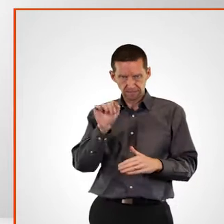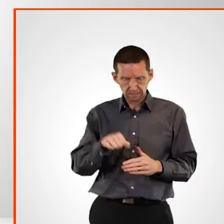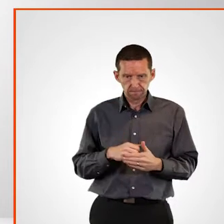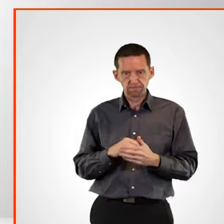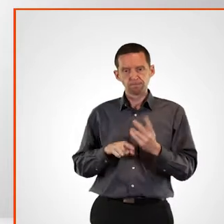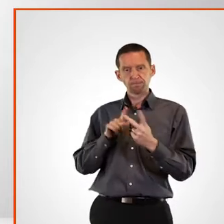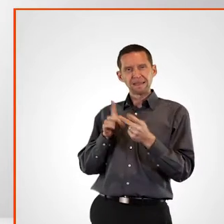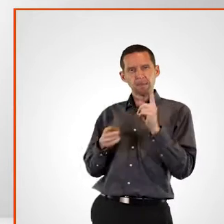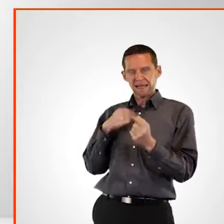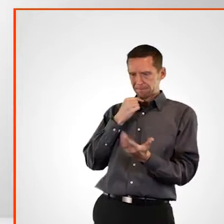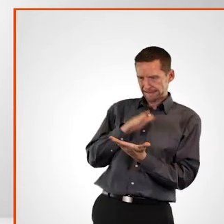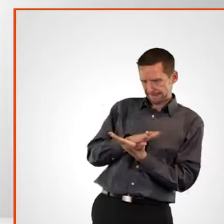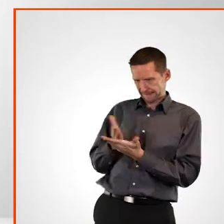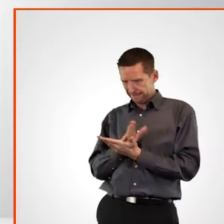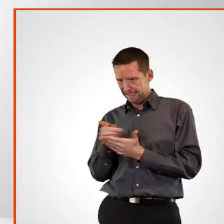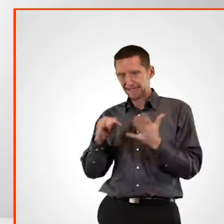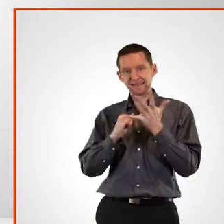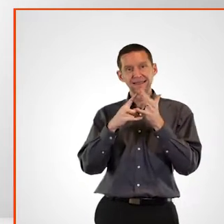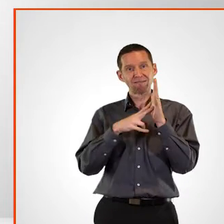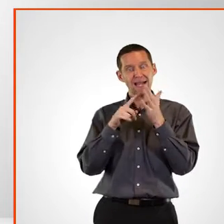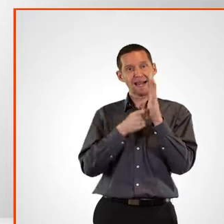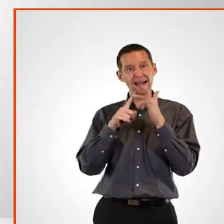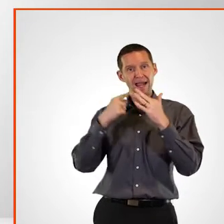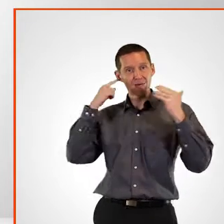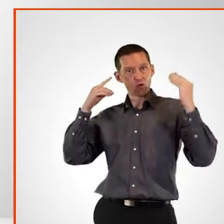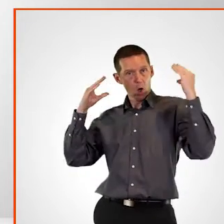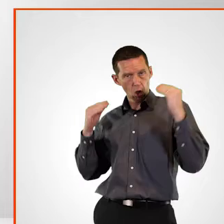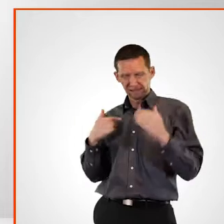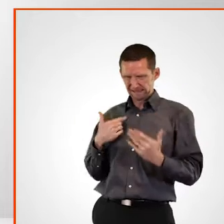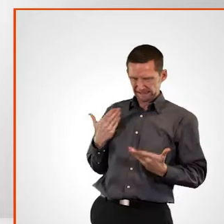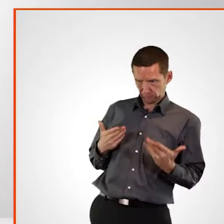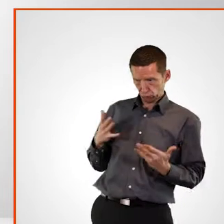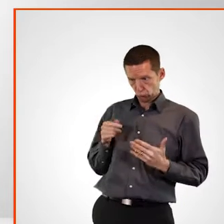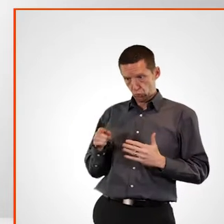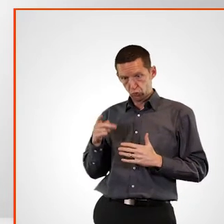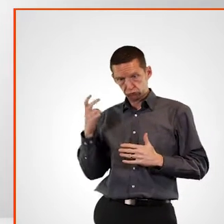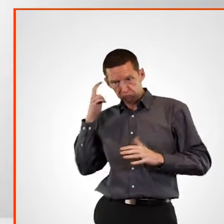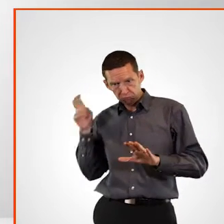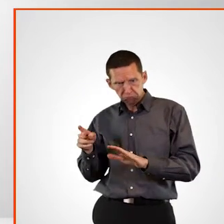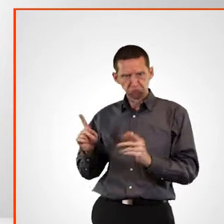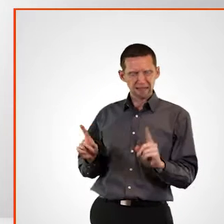But there's this borderline kind of severe hearing loss category where we kind of go back and forth, and they kind of gnaw at us